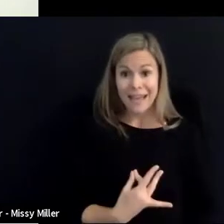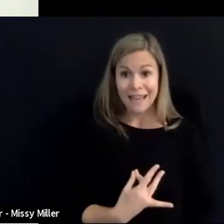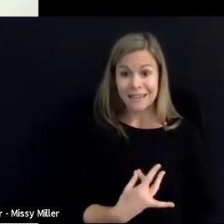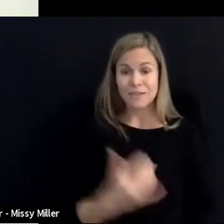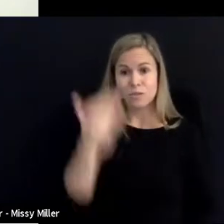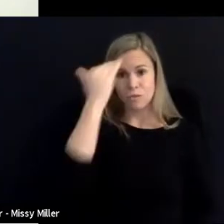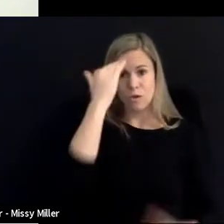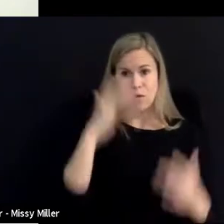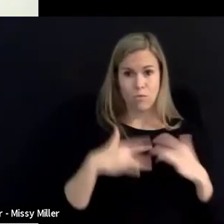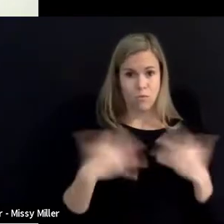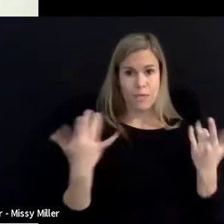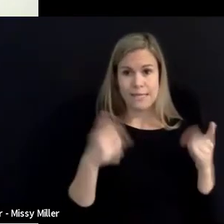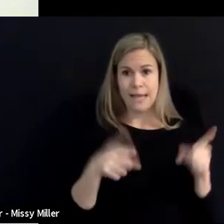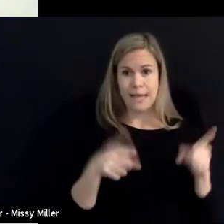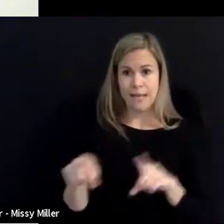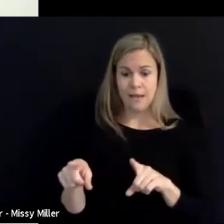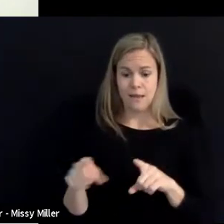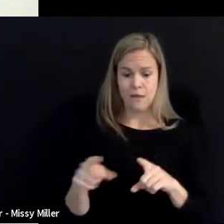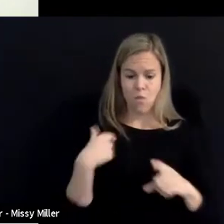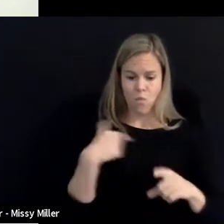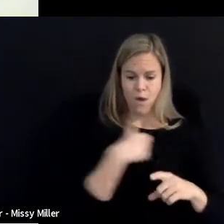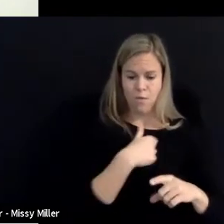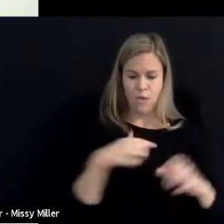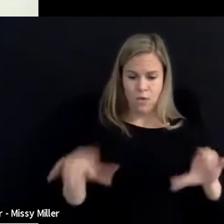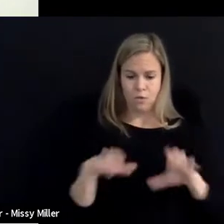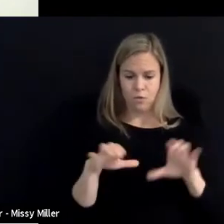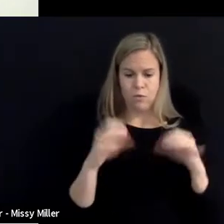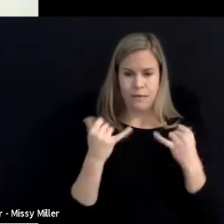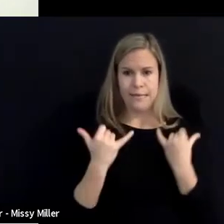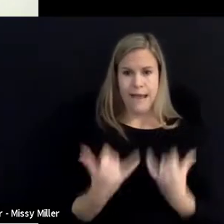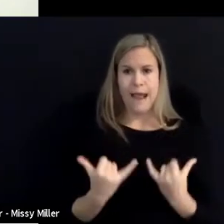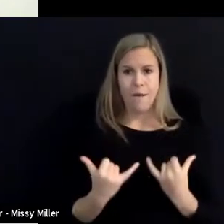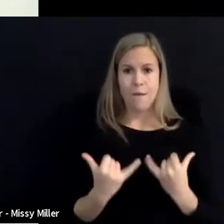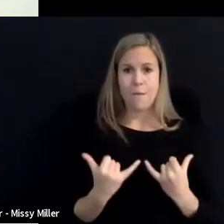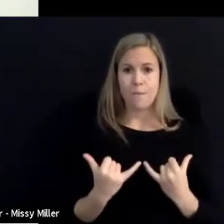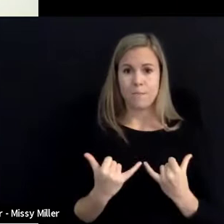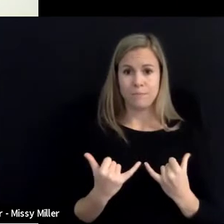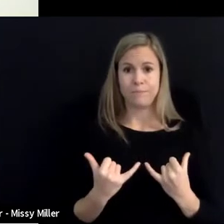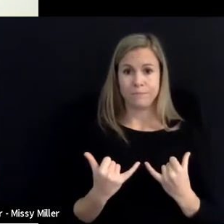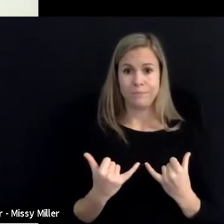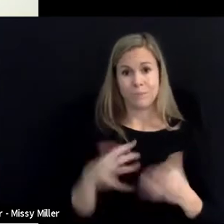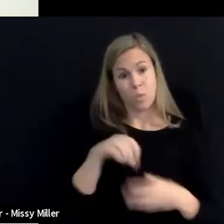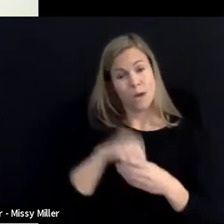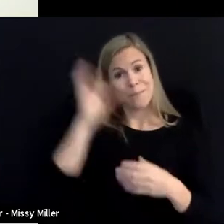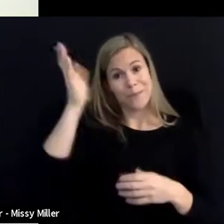What are we doing right now? Well, we're in a presentation,